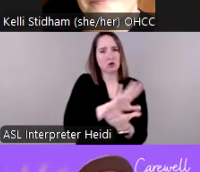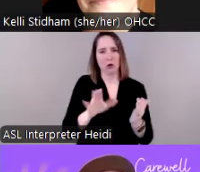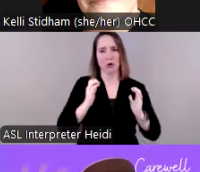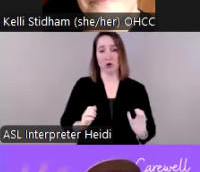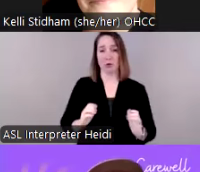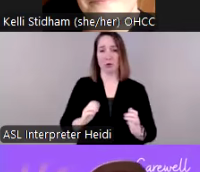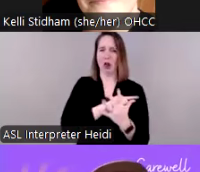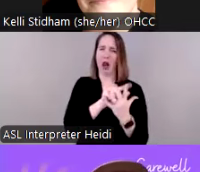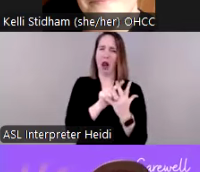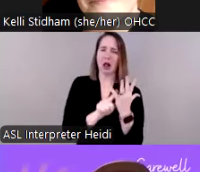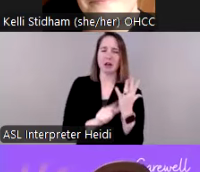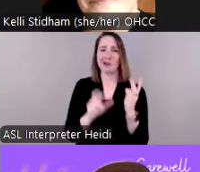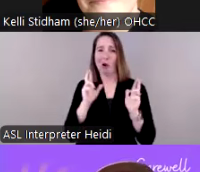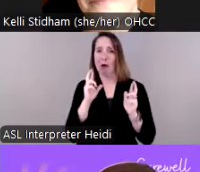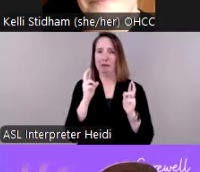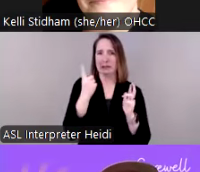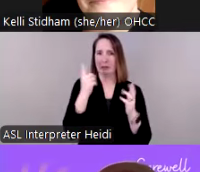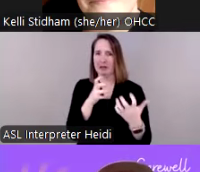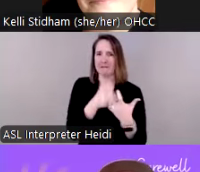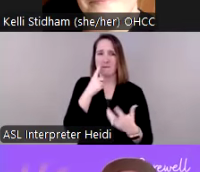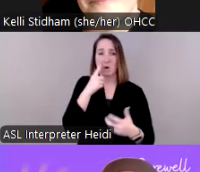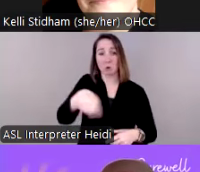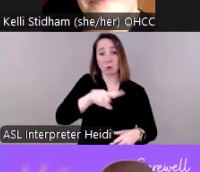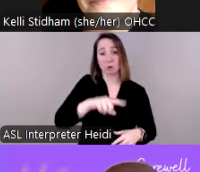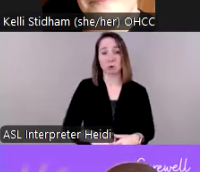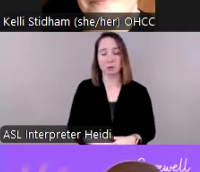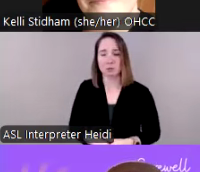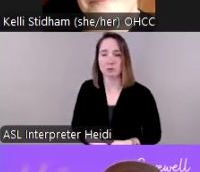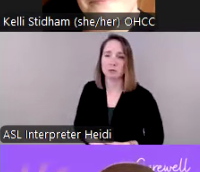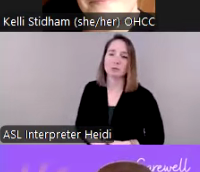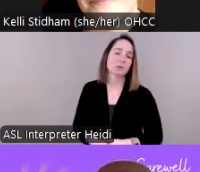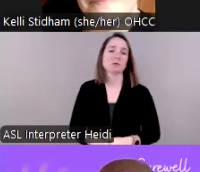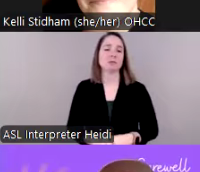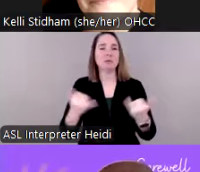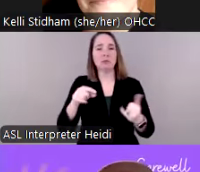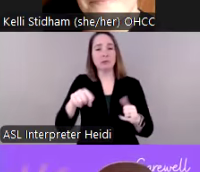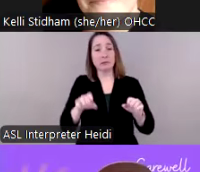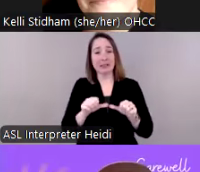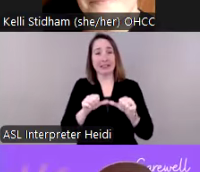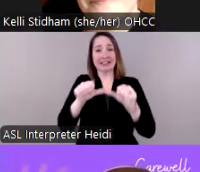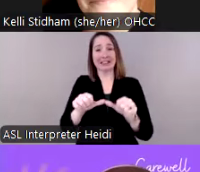there's a little bit of something for everyone.